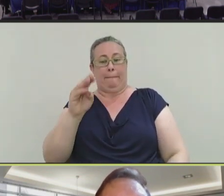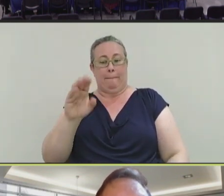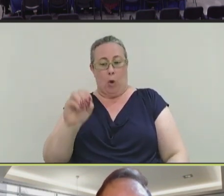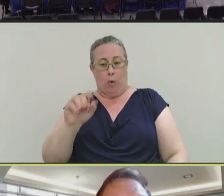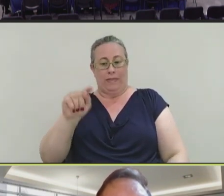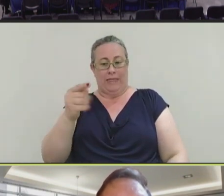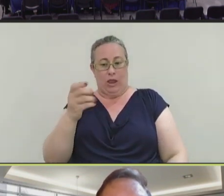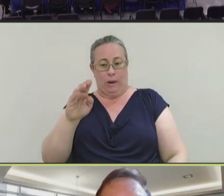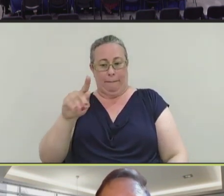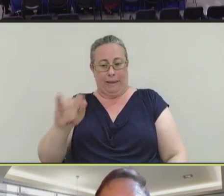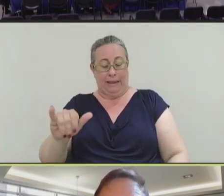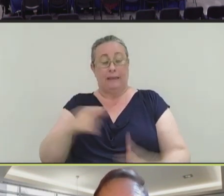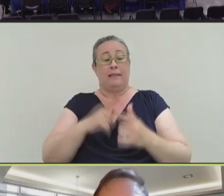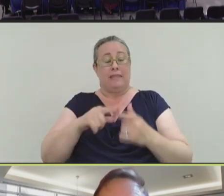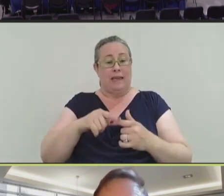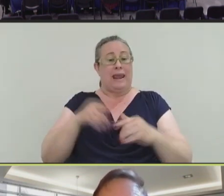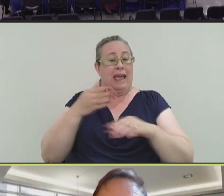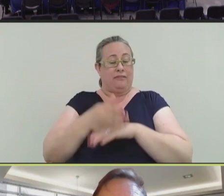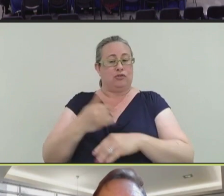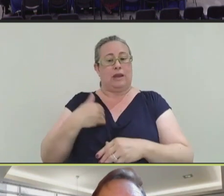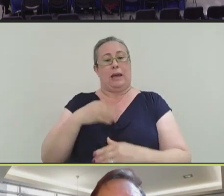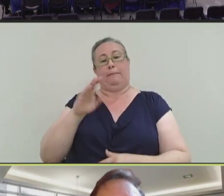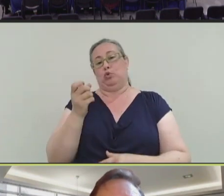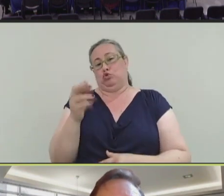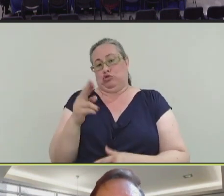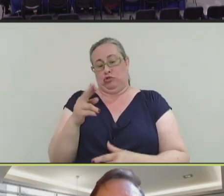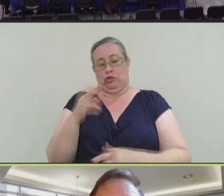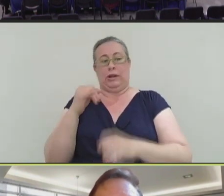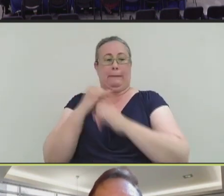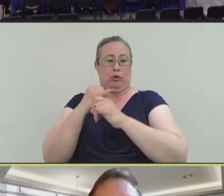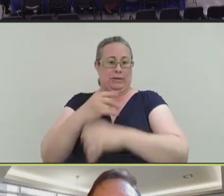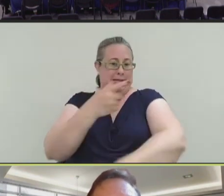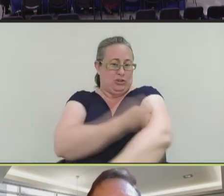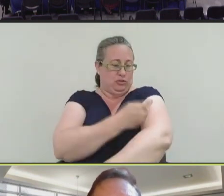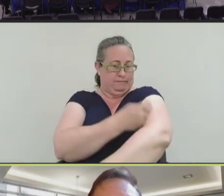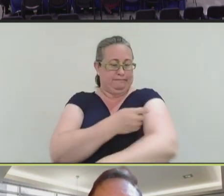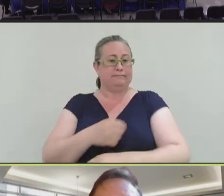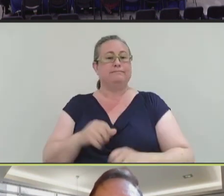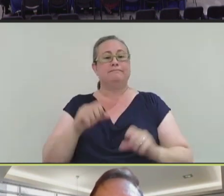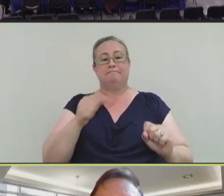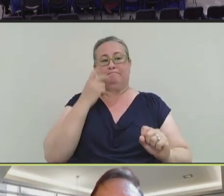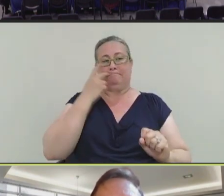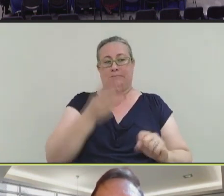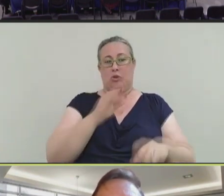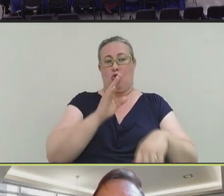they had booster immunizations. You can see this regimen on the left-hand side of the slide.